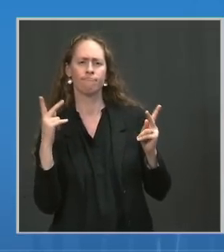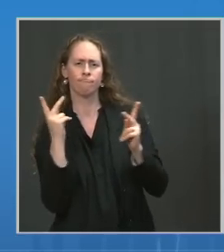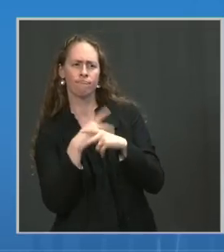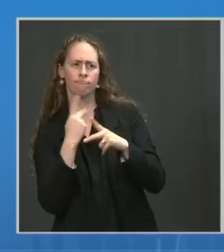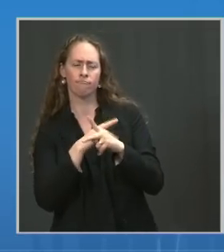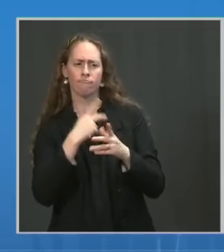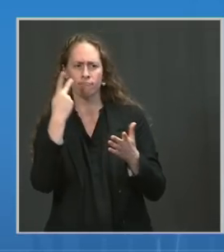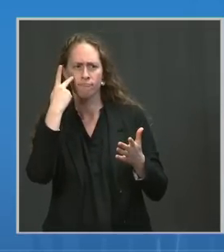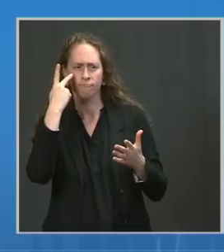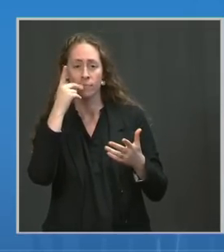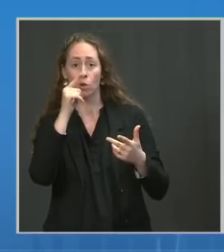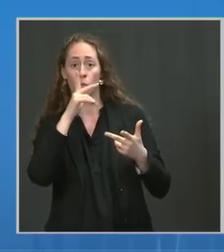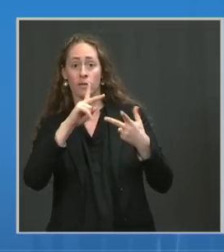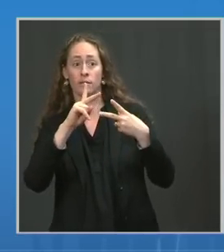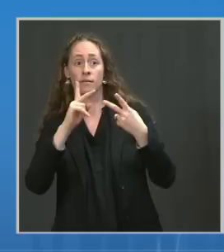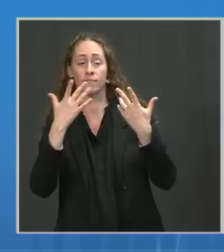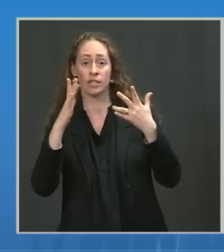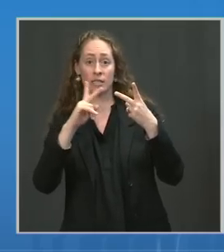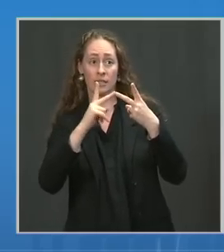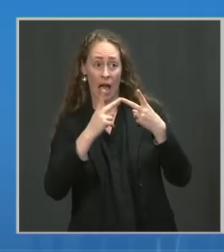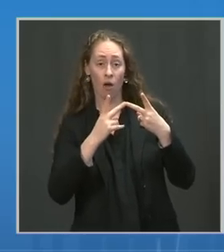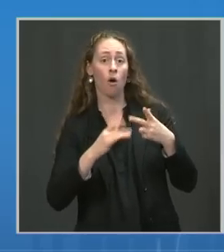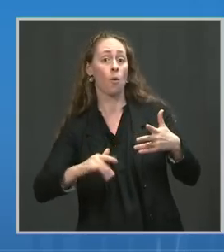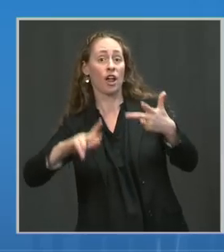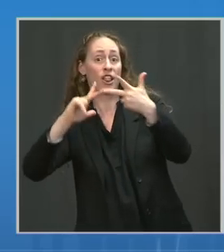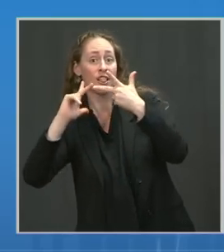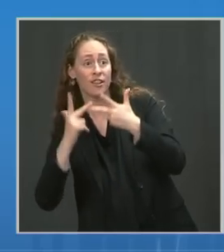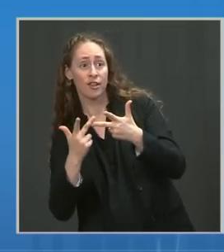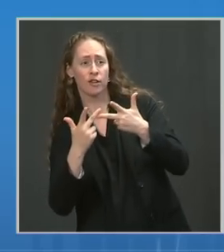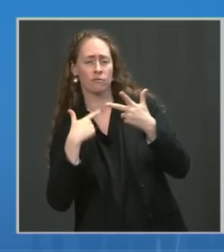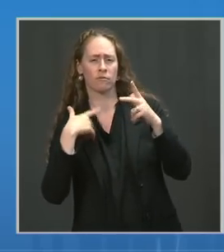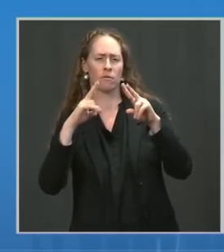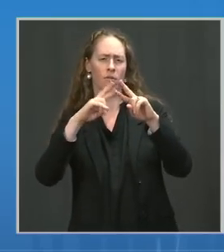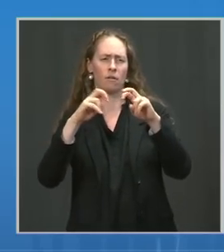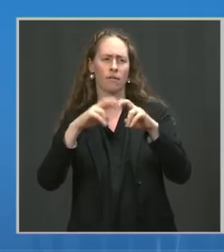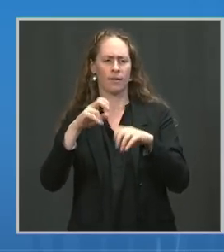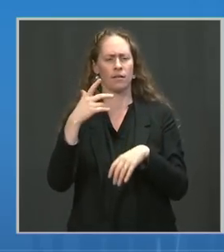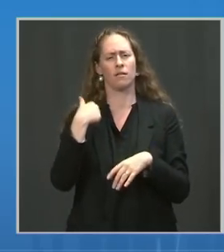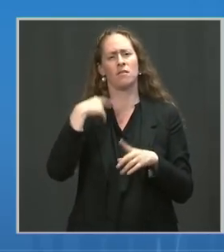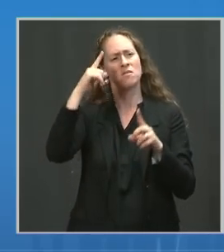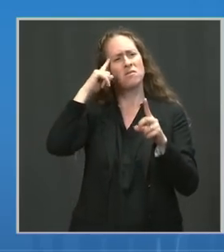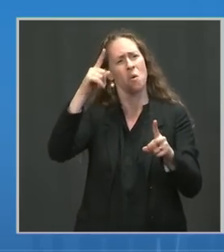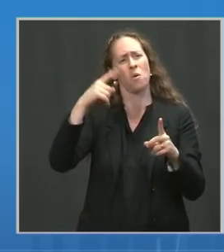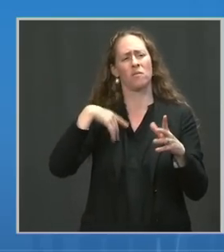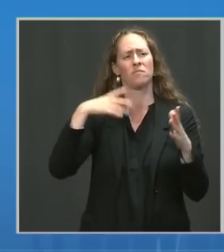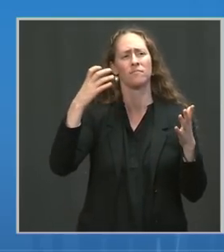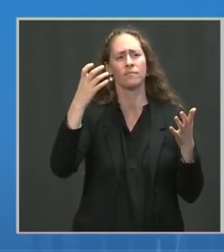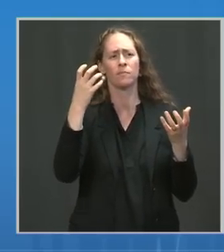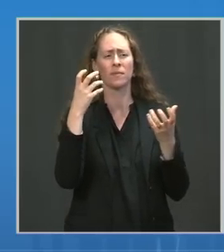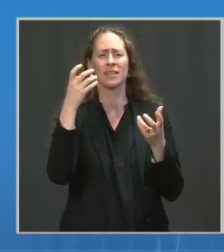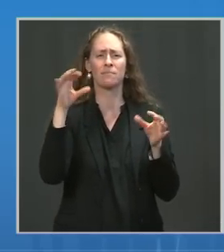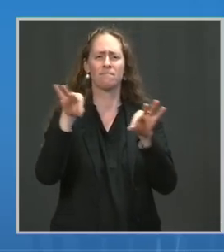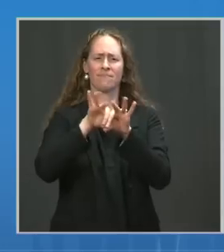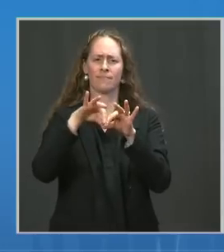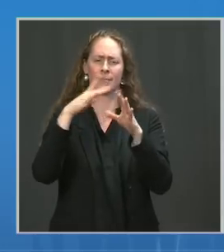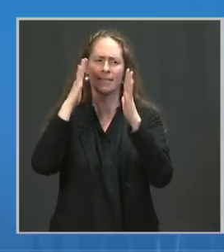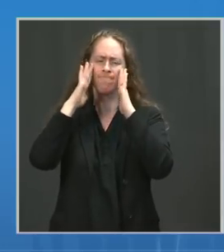We are trying hard to encourage people to report on the safety side if people have taken the initiative